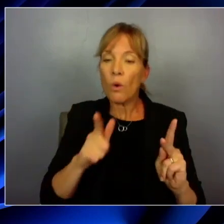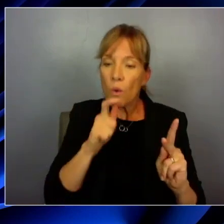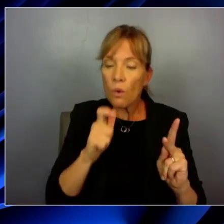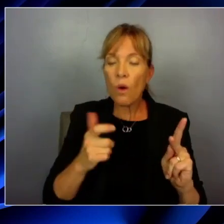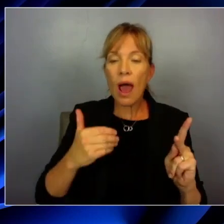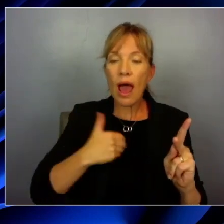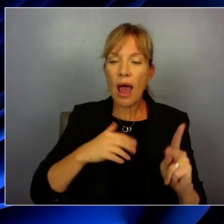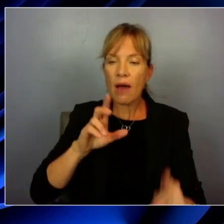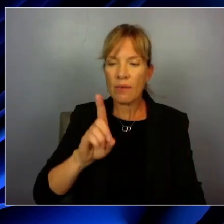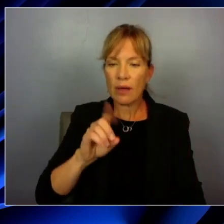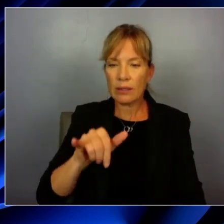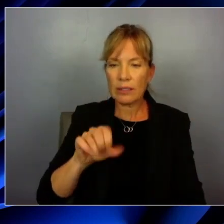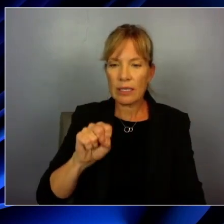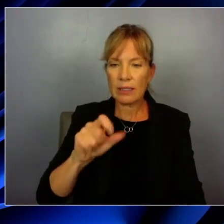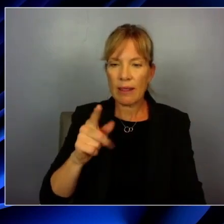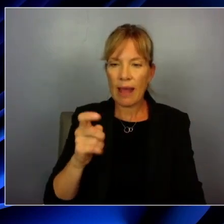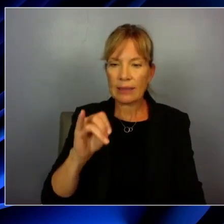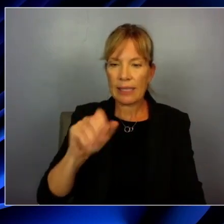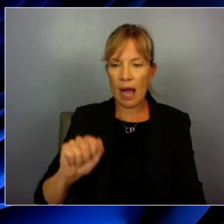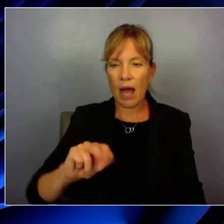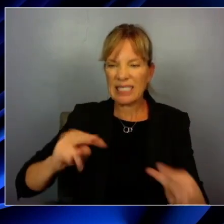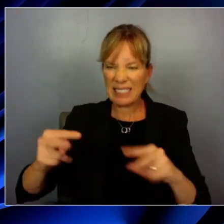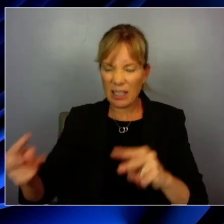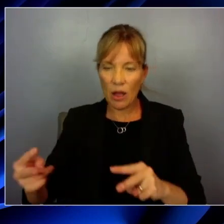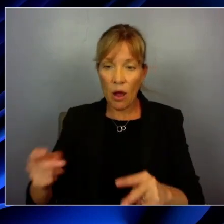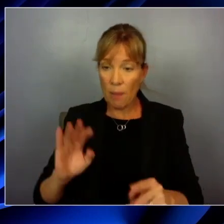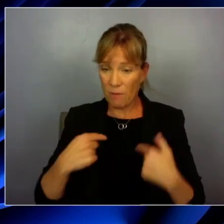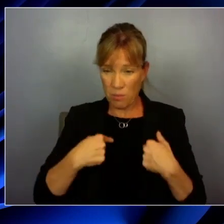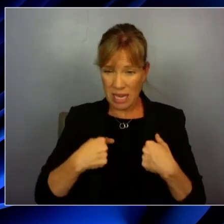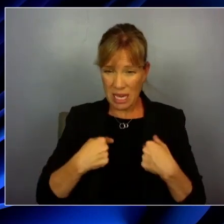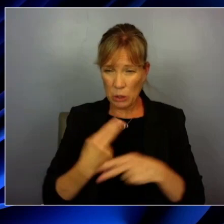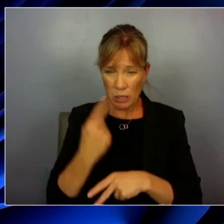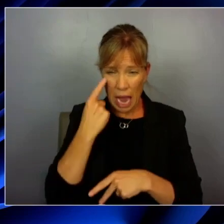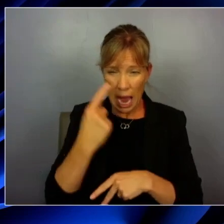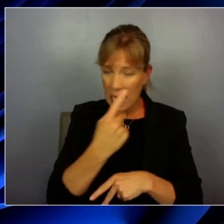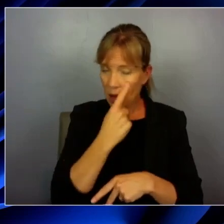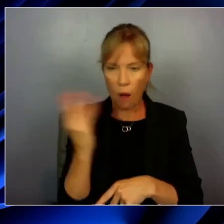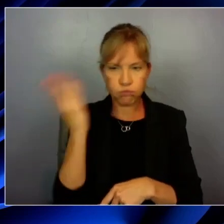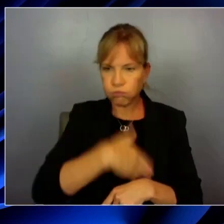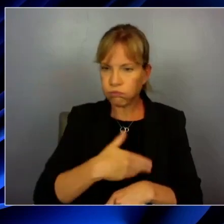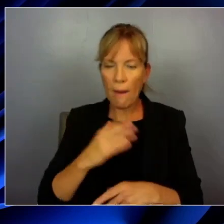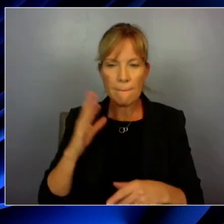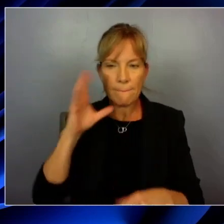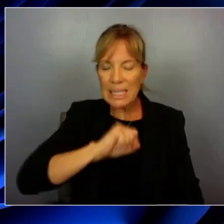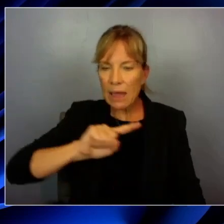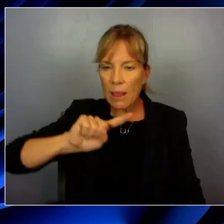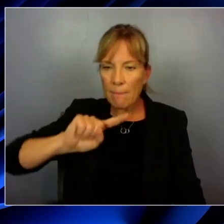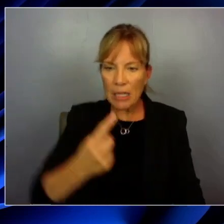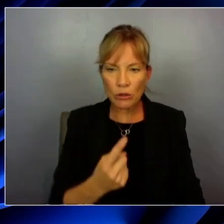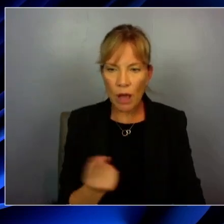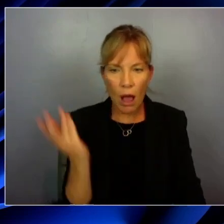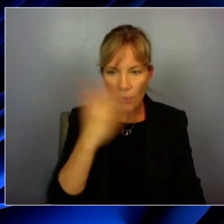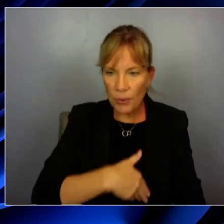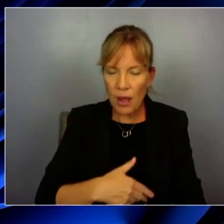but for someone like me if I'm just using my eyes, I'll miss that apostrophe sometimes because I my eyes they skip things because